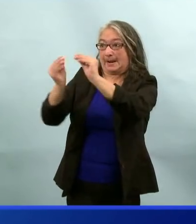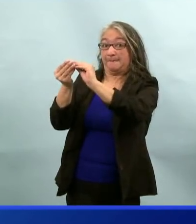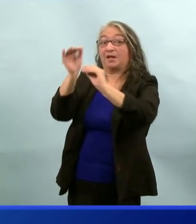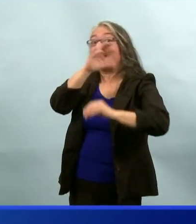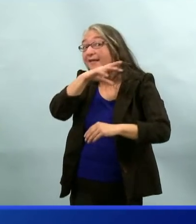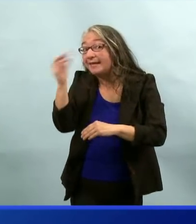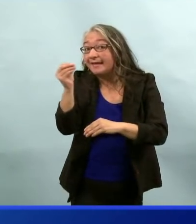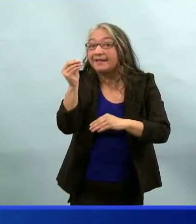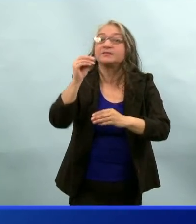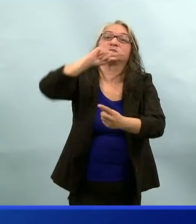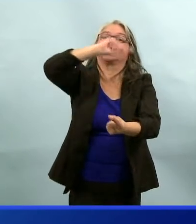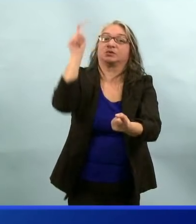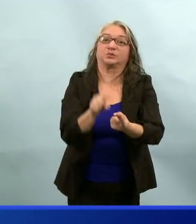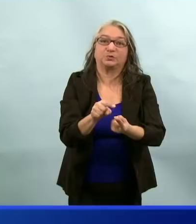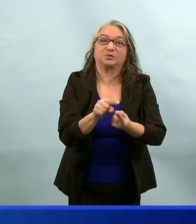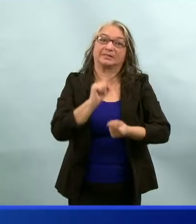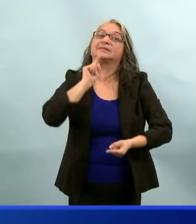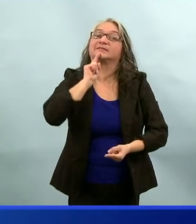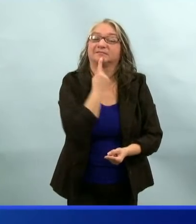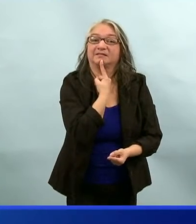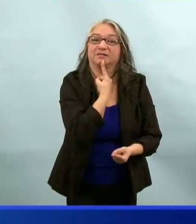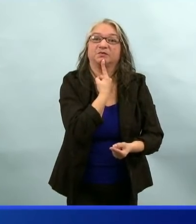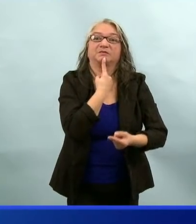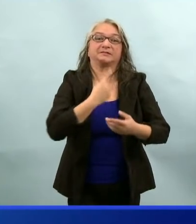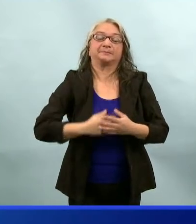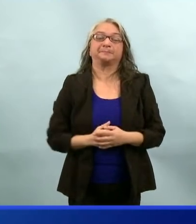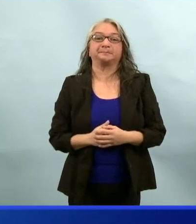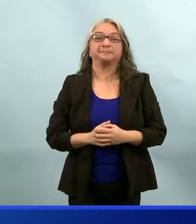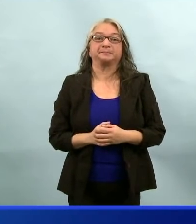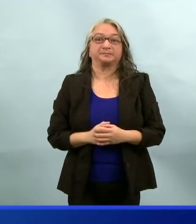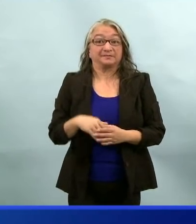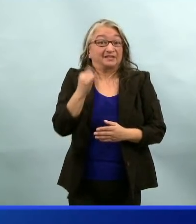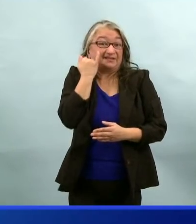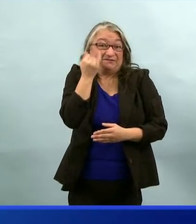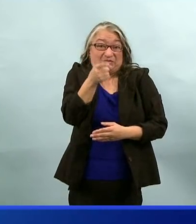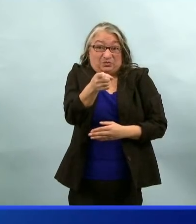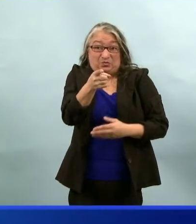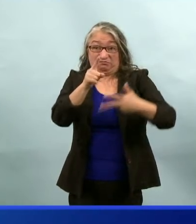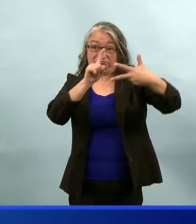if it's been six months since your second dose that means that you were immunized